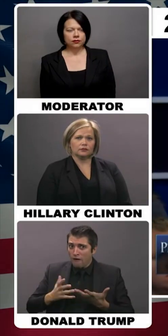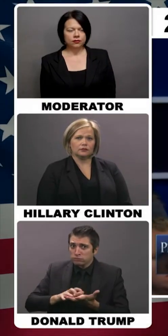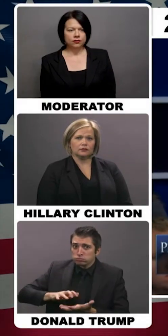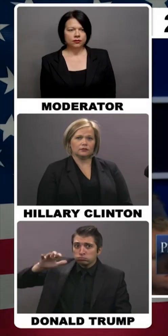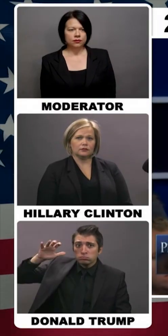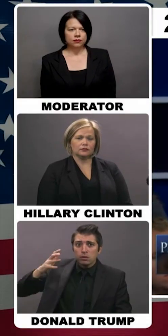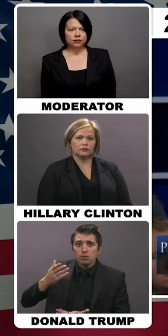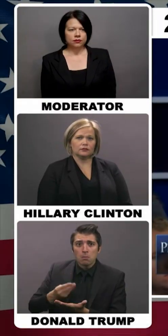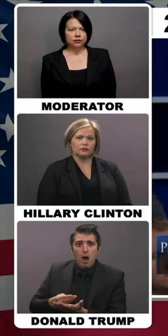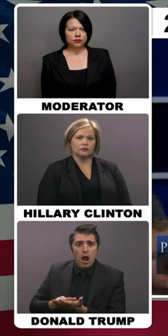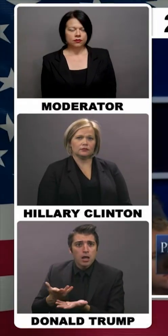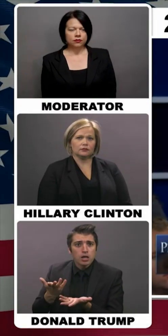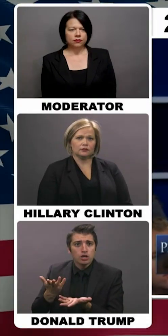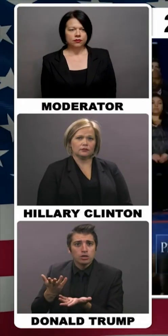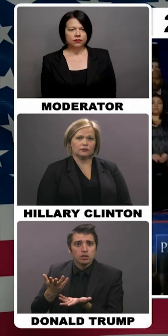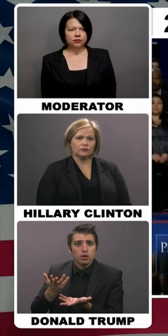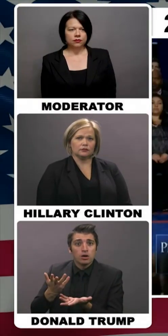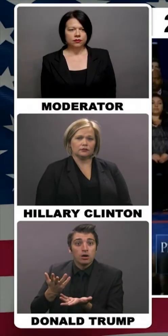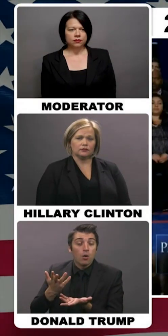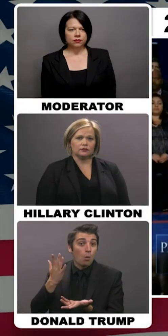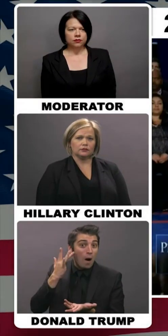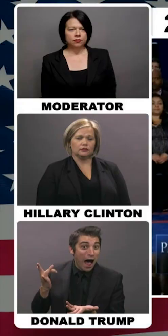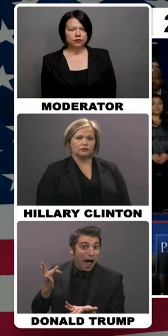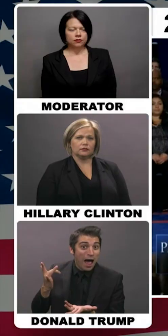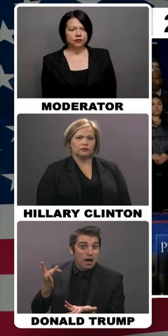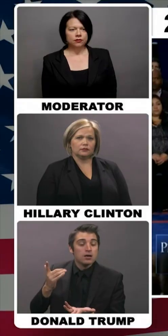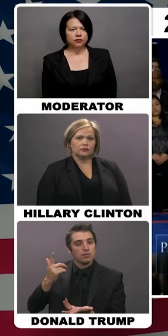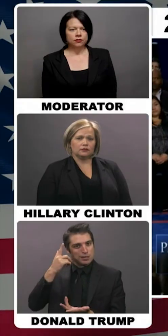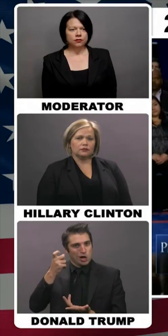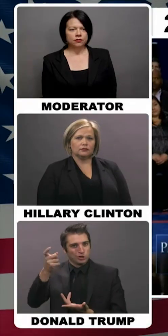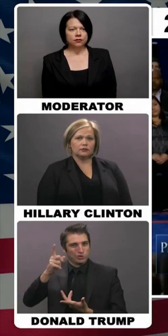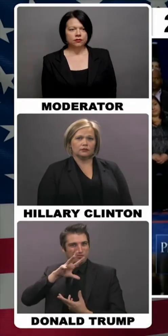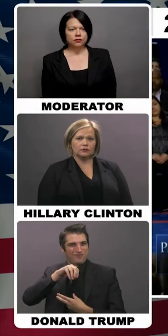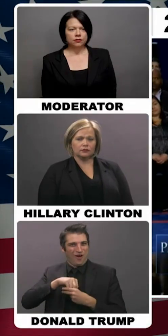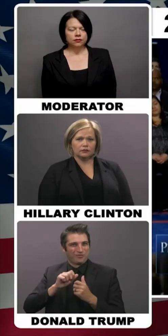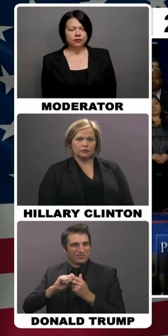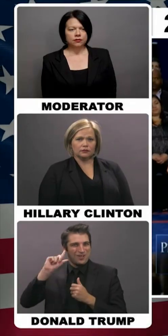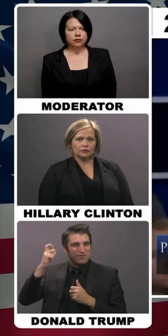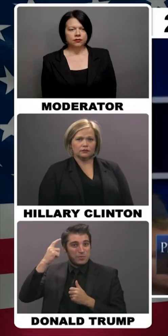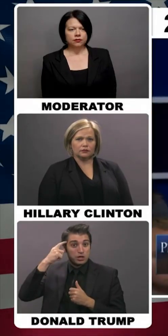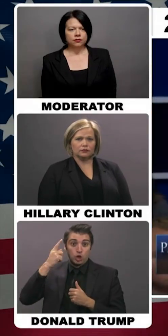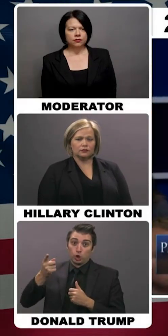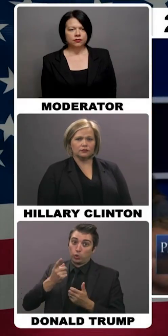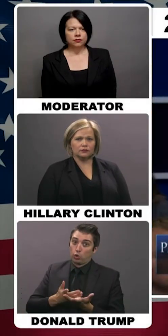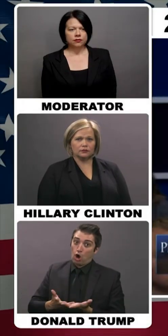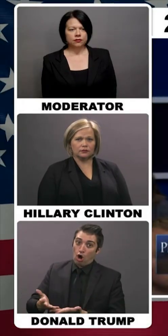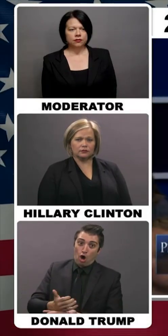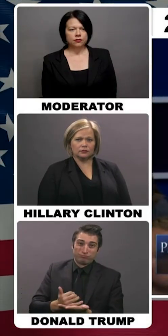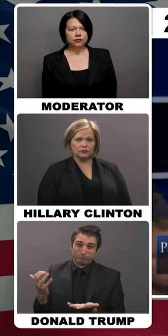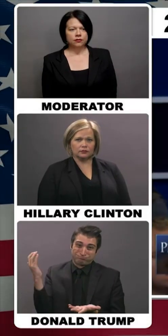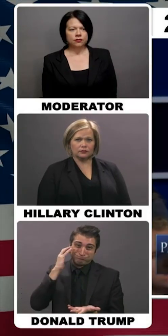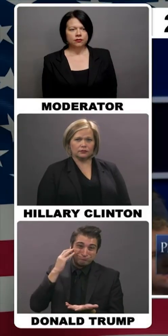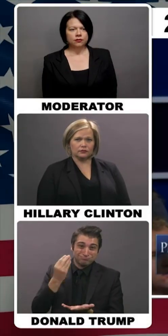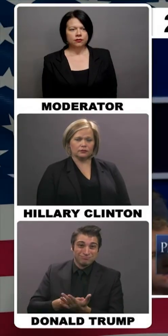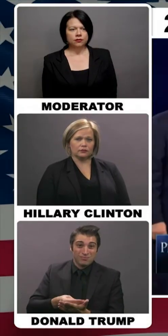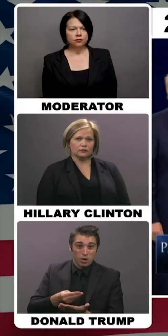that you've been in office. You've made a lot of it while you were Secretary of State actually. So why aren't you putting money into your own campaign?